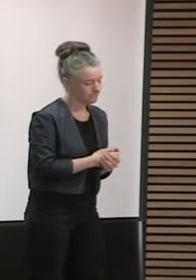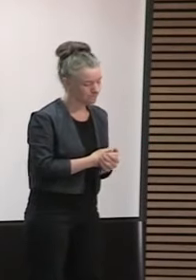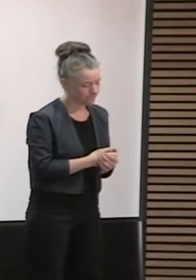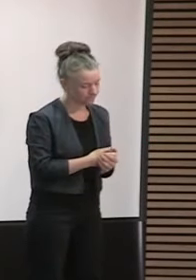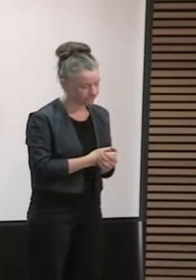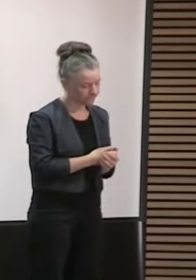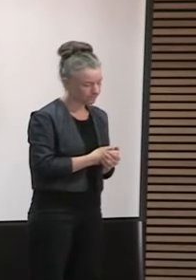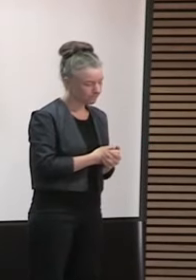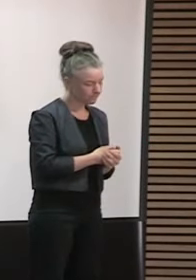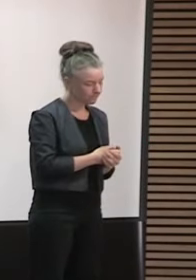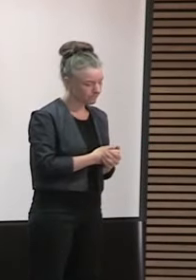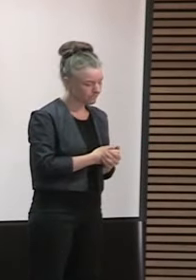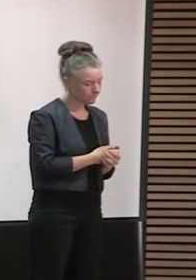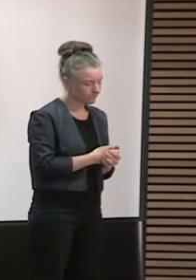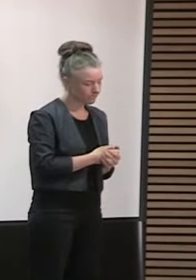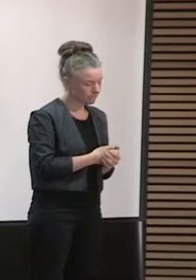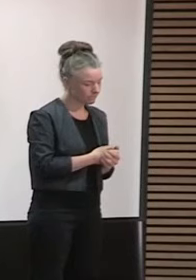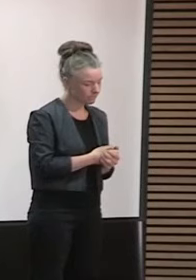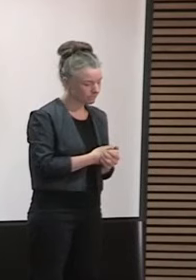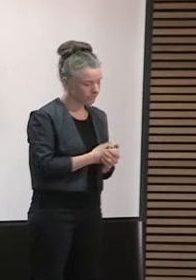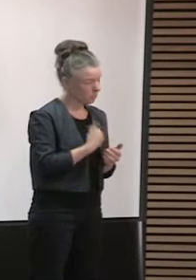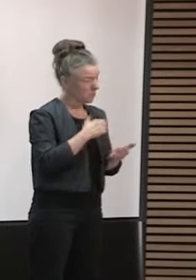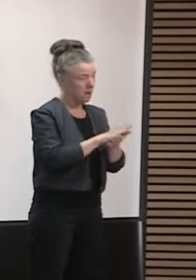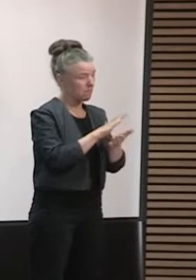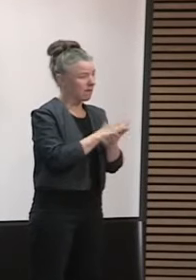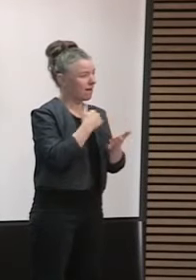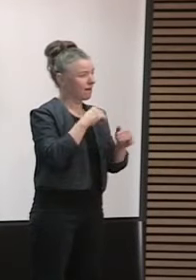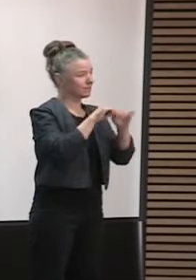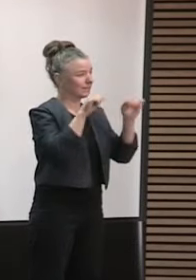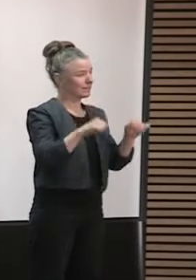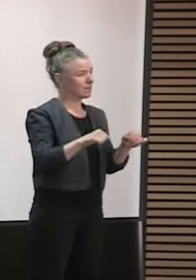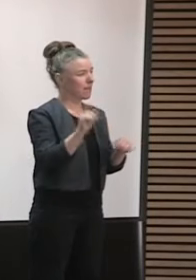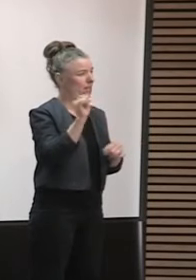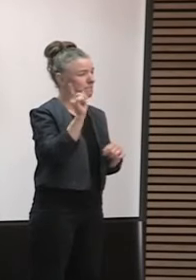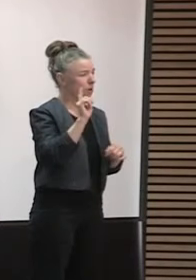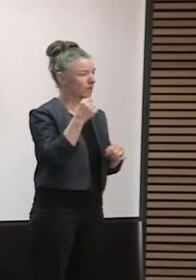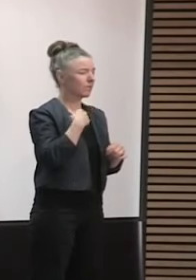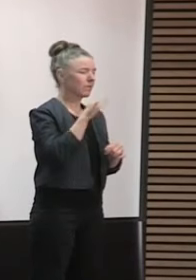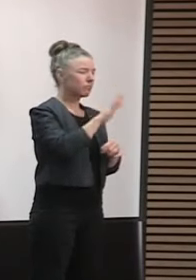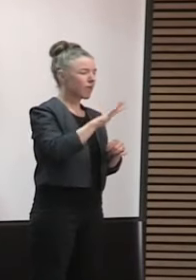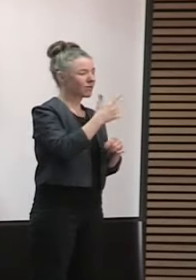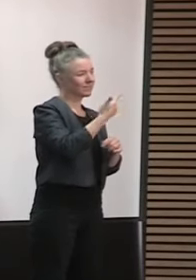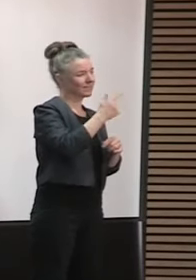Prime Minister will make appropriate announcements based on that. Dr Bloomfield,